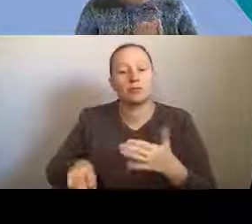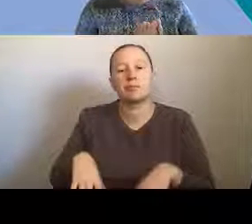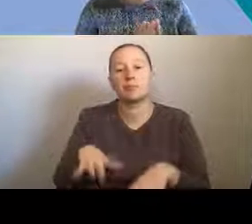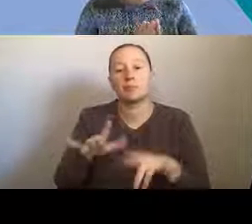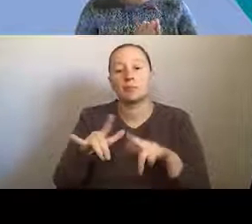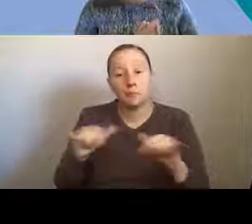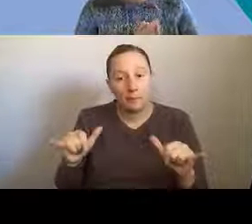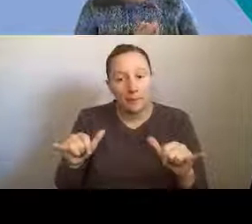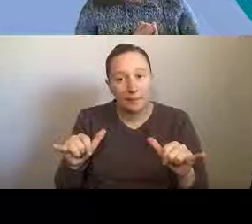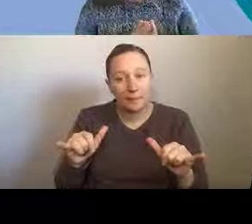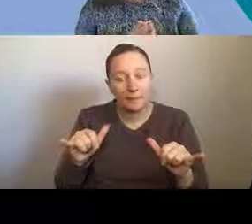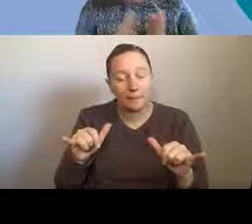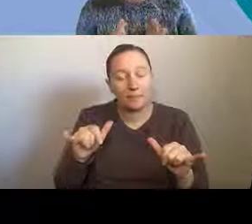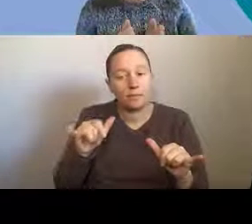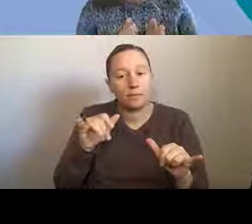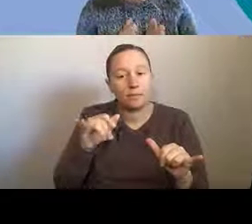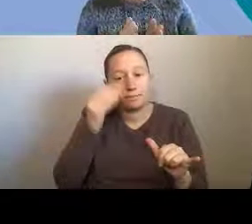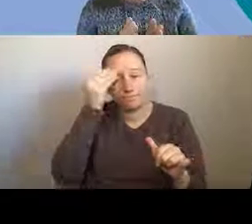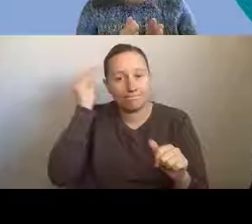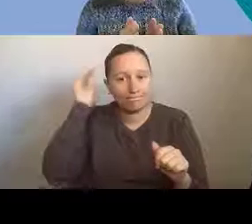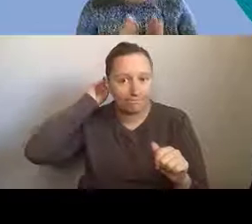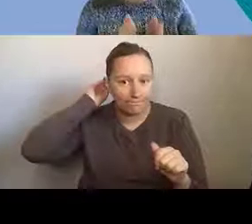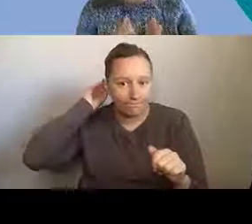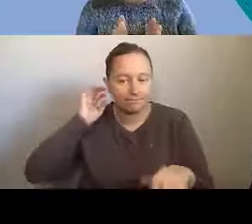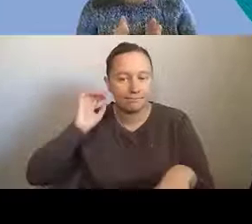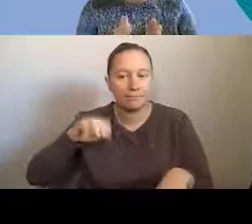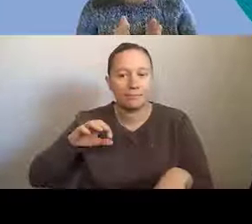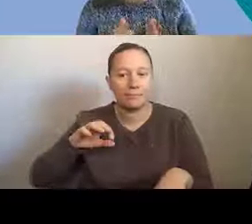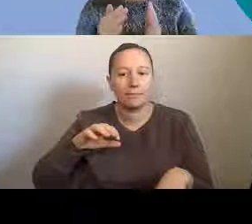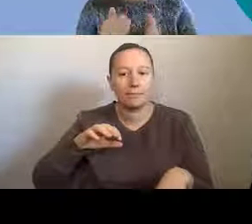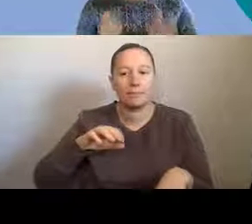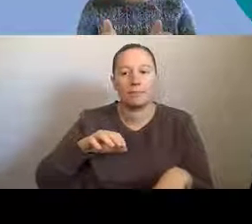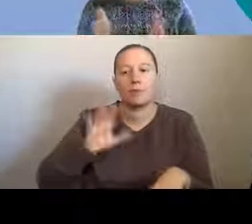that the fact that your research would be outside